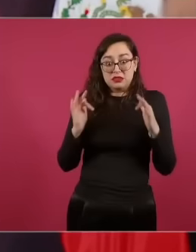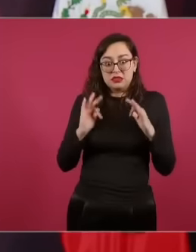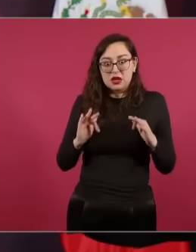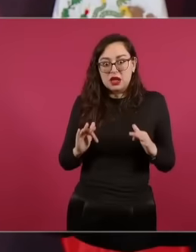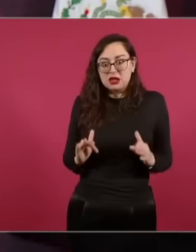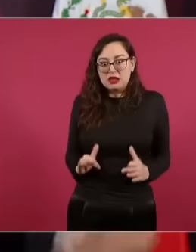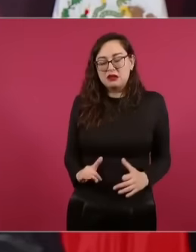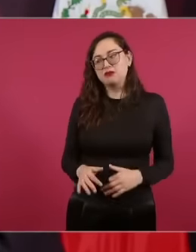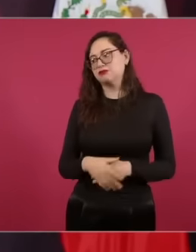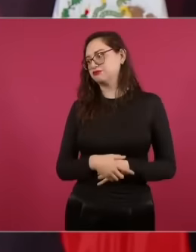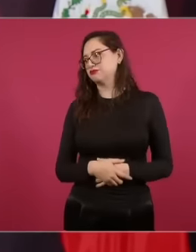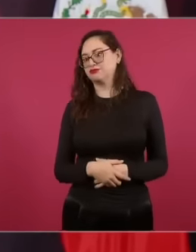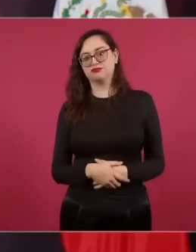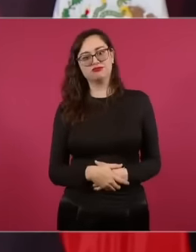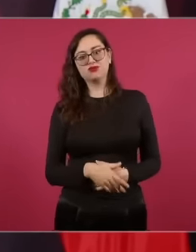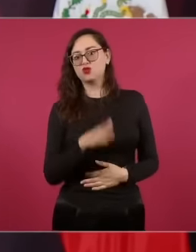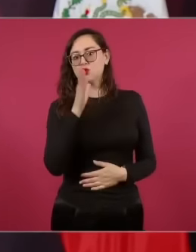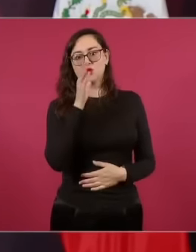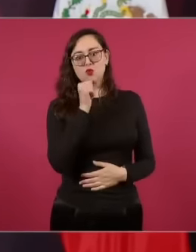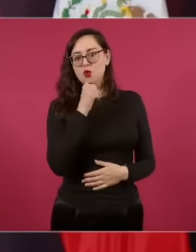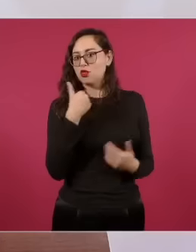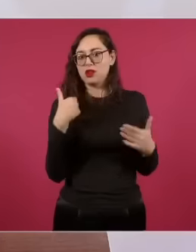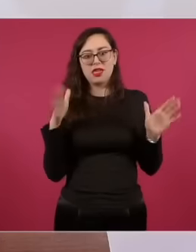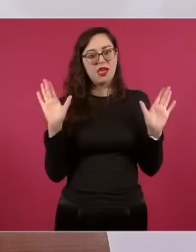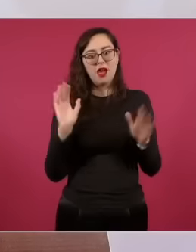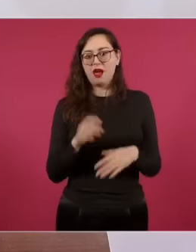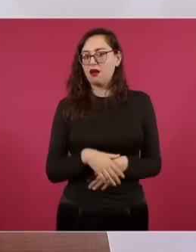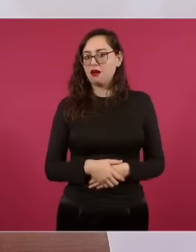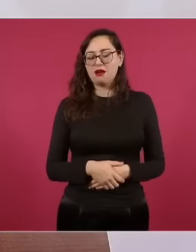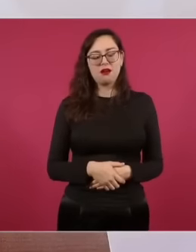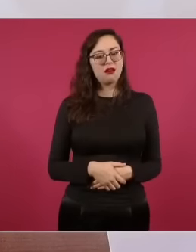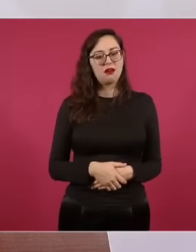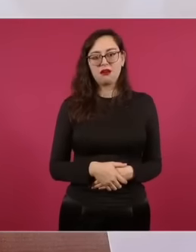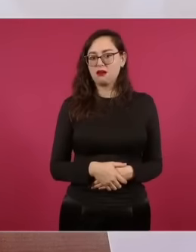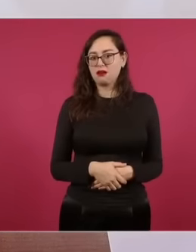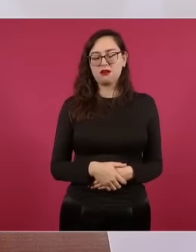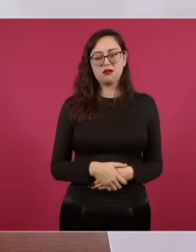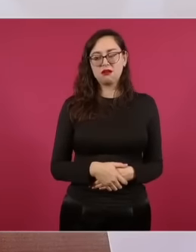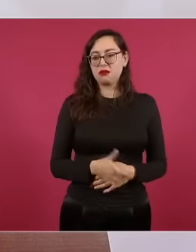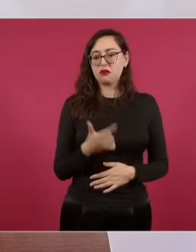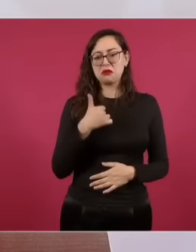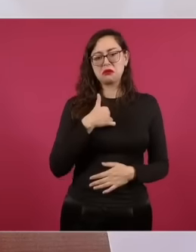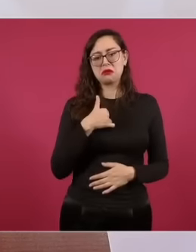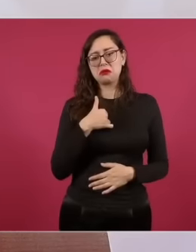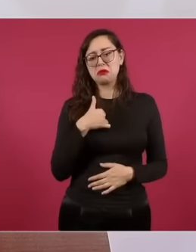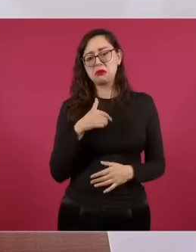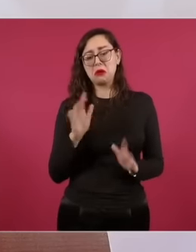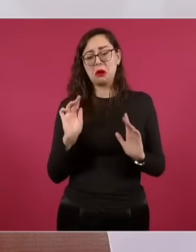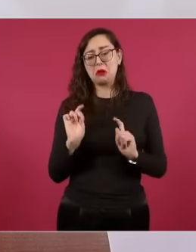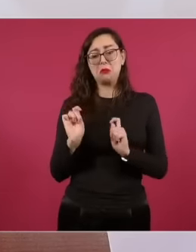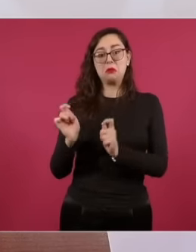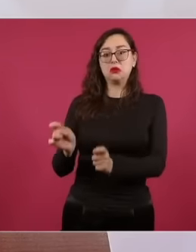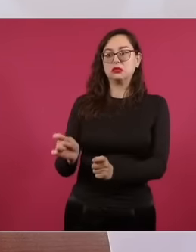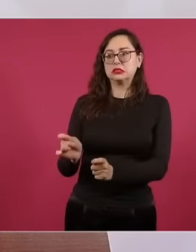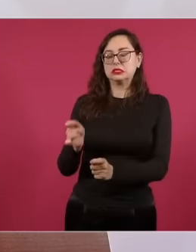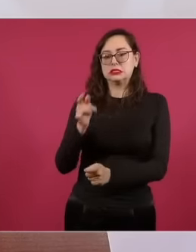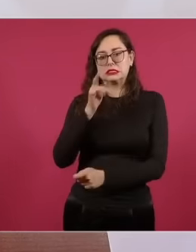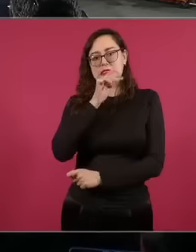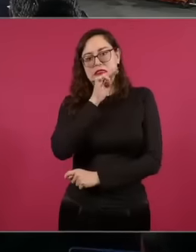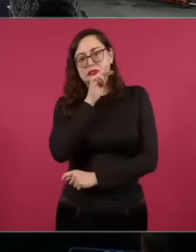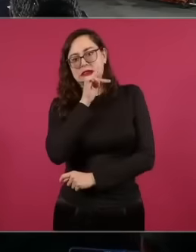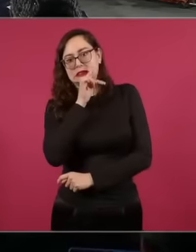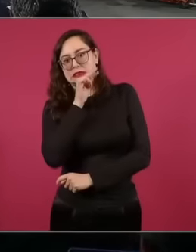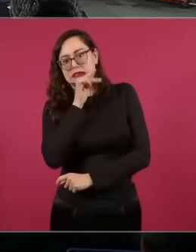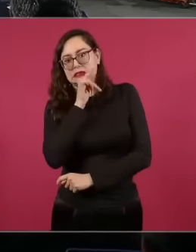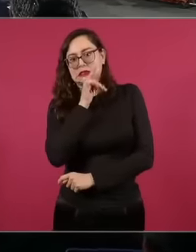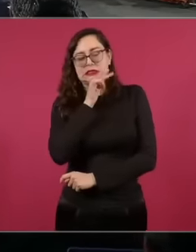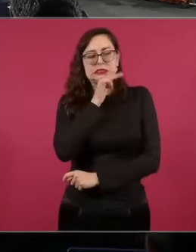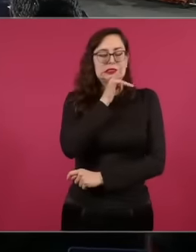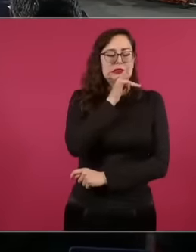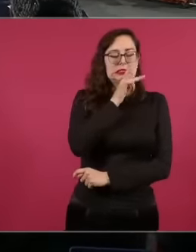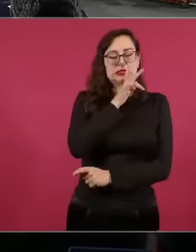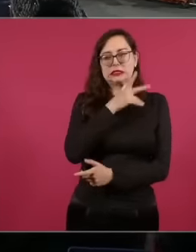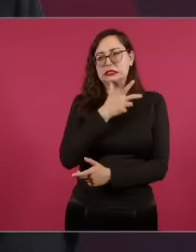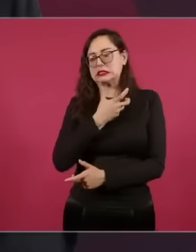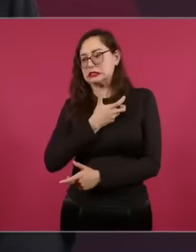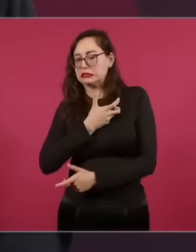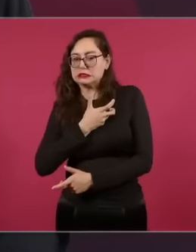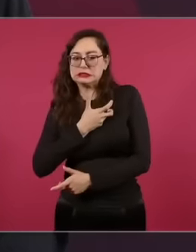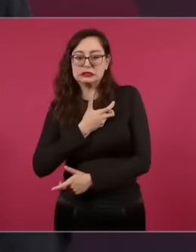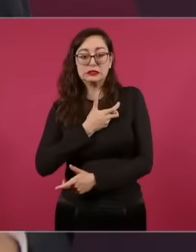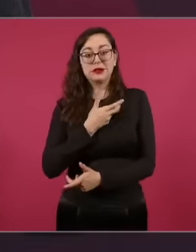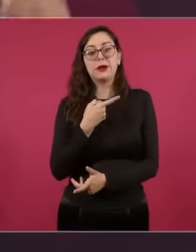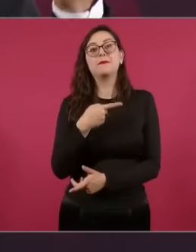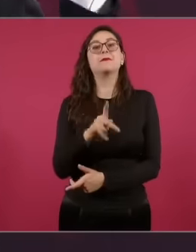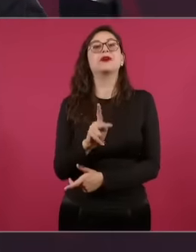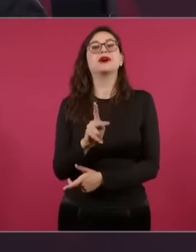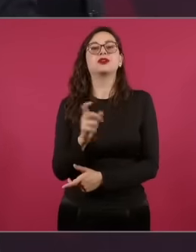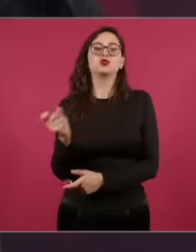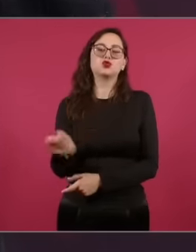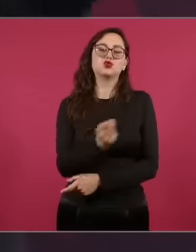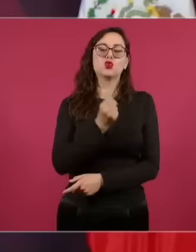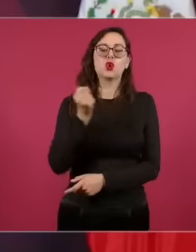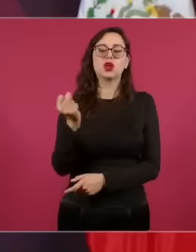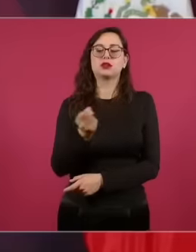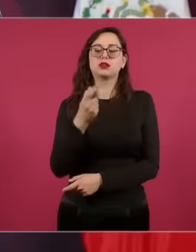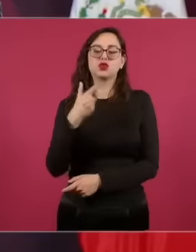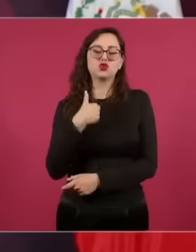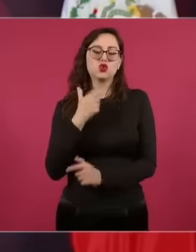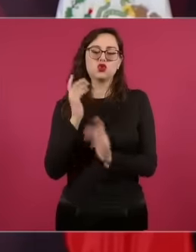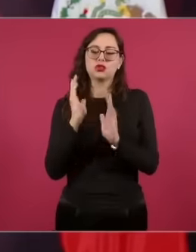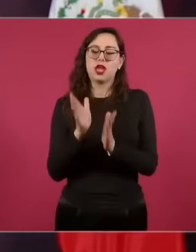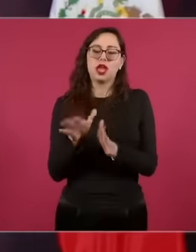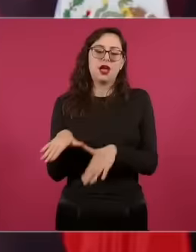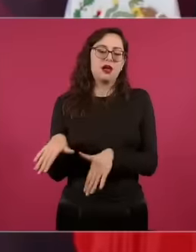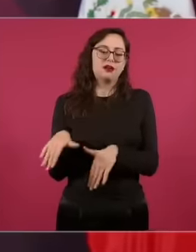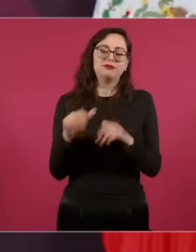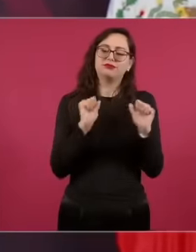so I couldn't be calm? Hey president, now I'm going to leave, this very happy